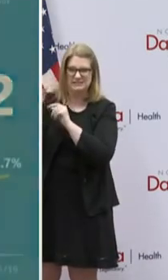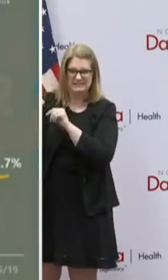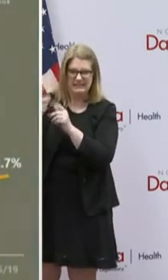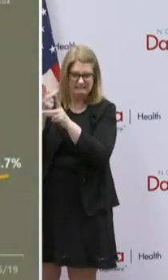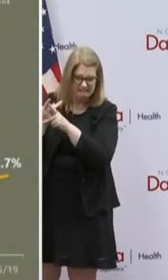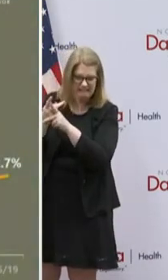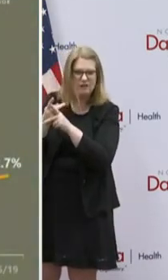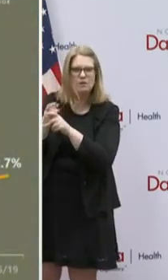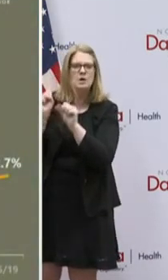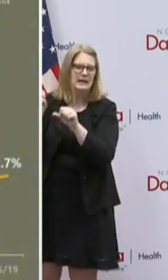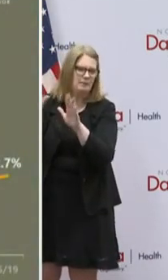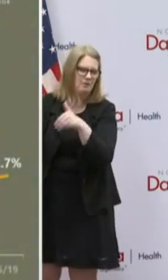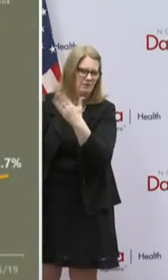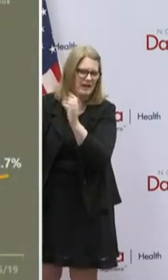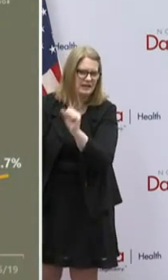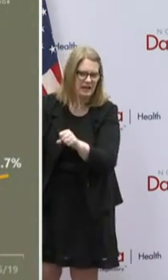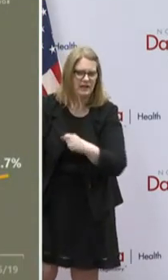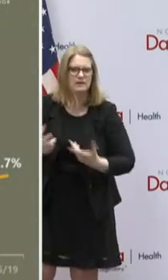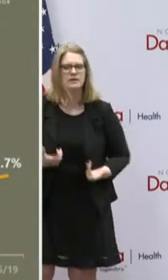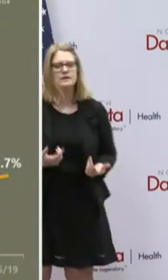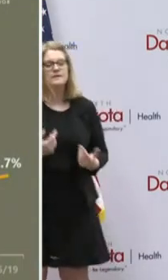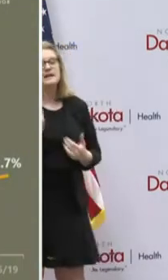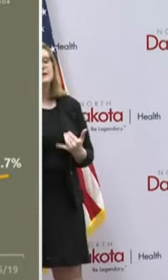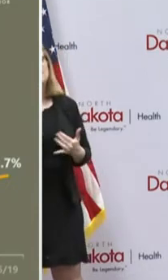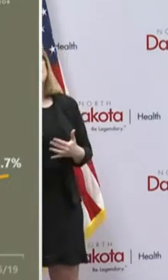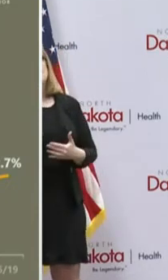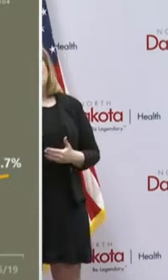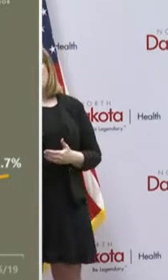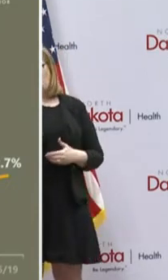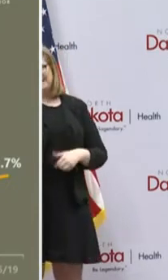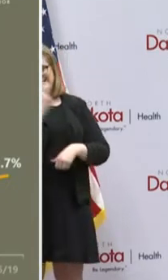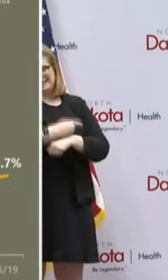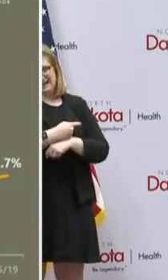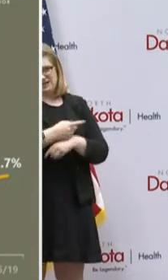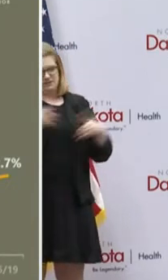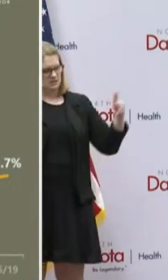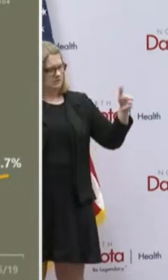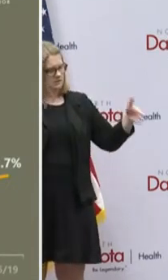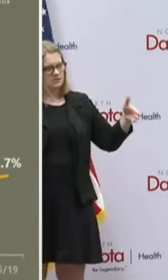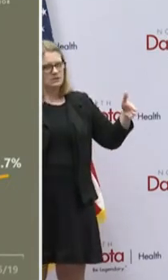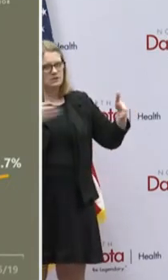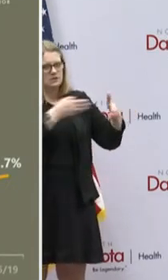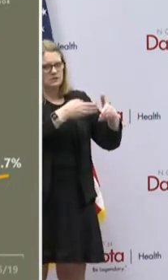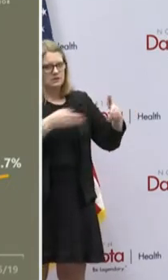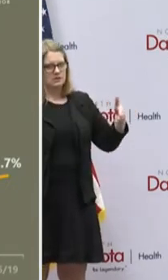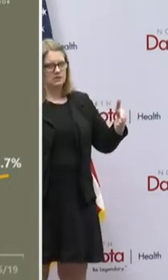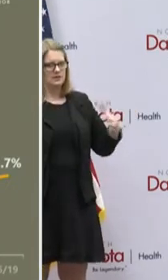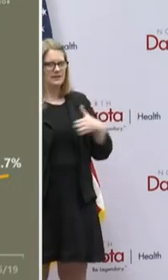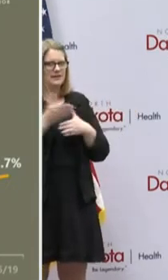LEVEL OF NEED. IN TERMS OF THE POSITIVE RATE, CUMULATIVE 14-DAY RATE, THIS IS